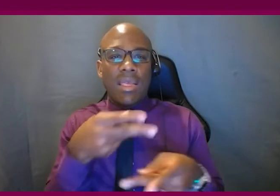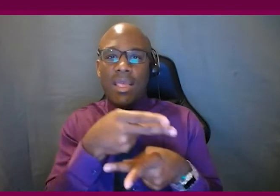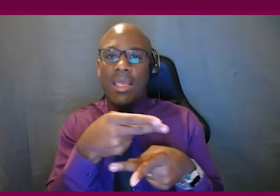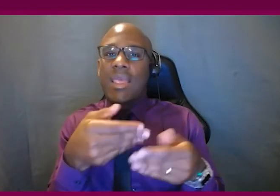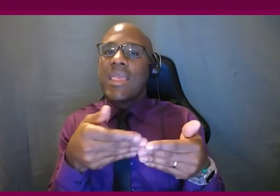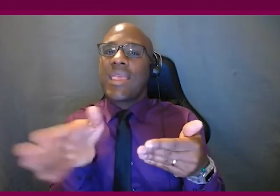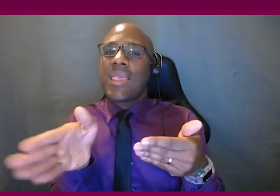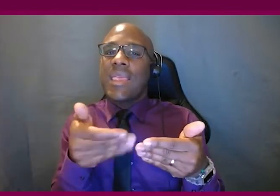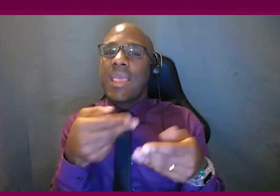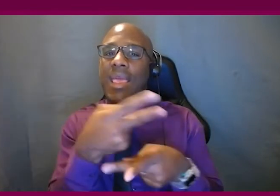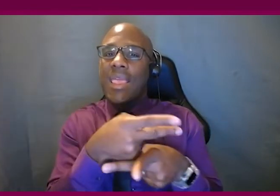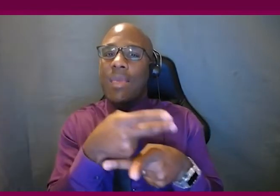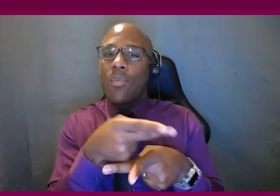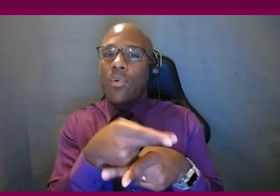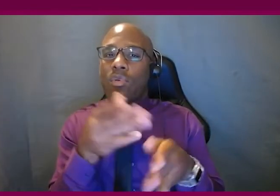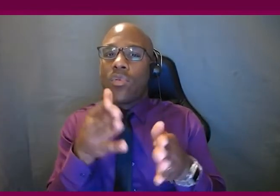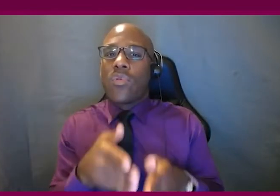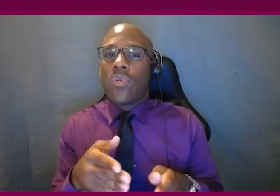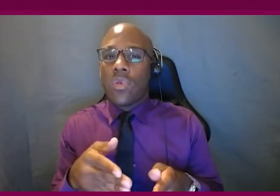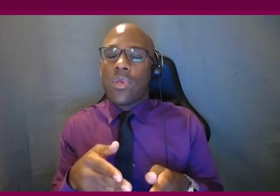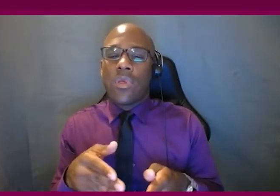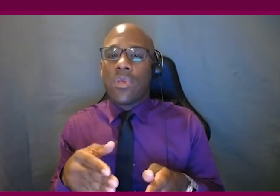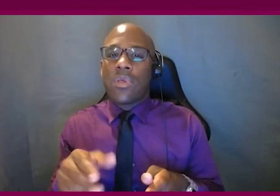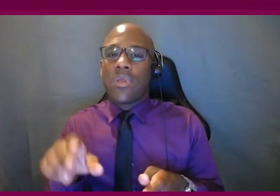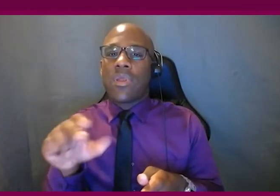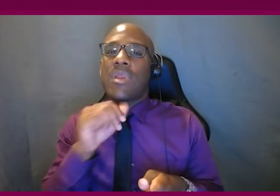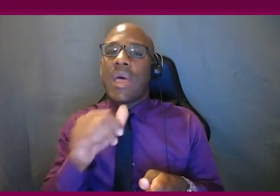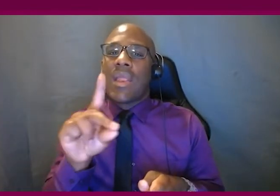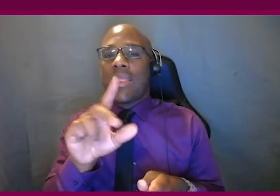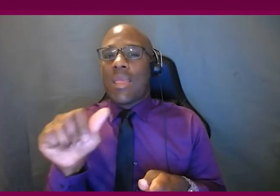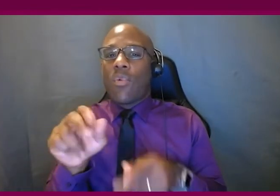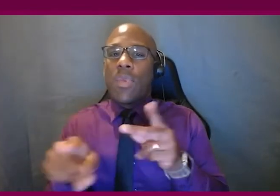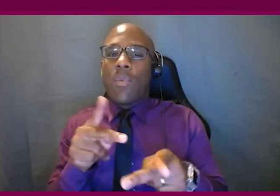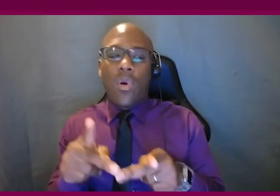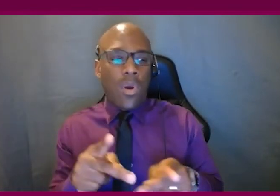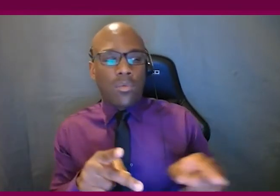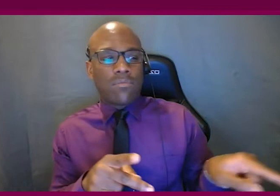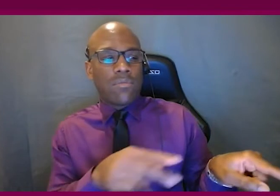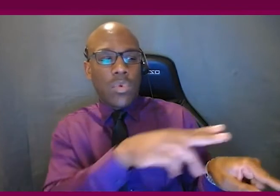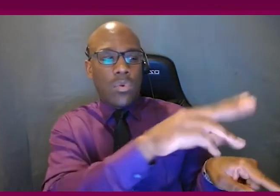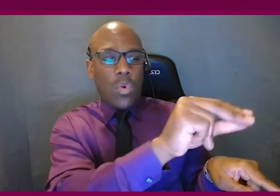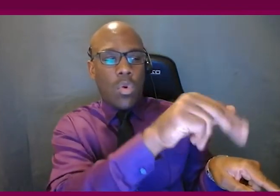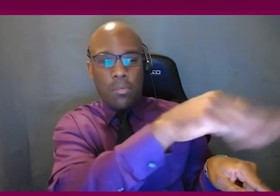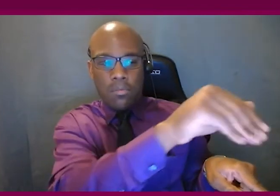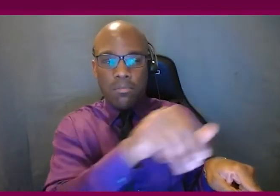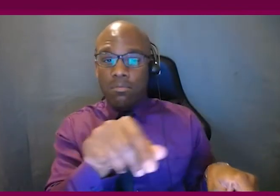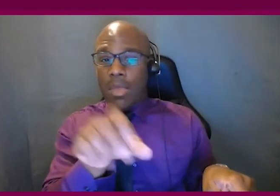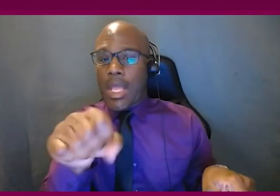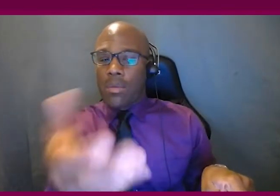And even in the last five years or so, I feel like the exposure of disabled people and culture